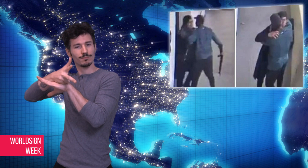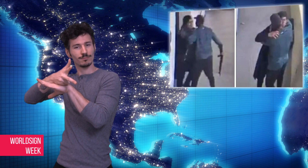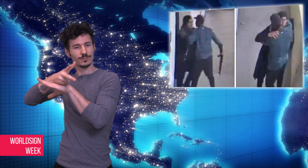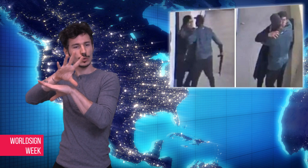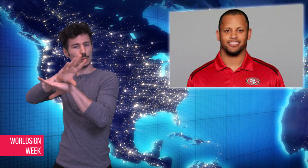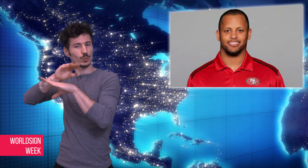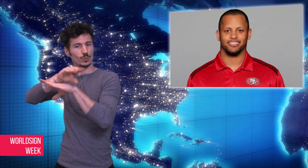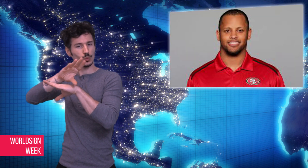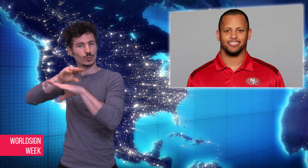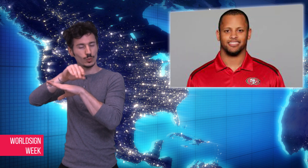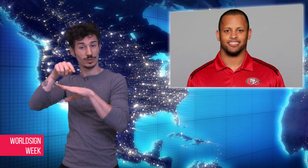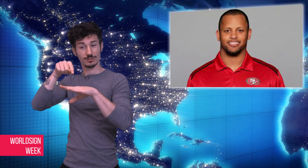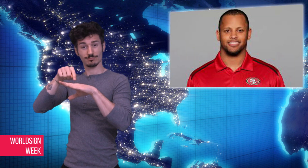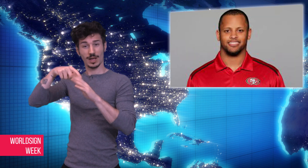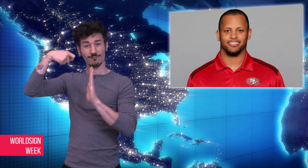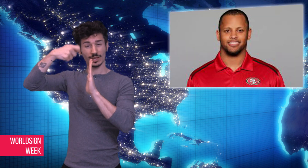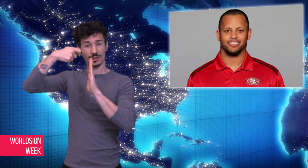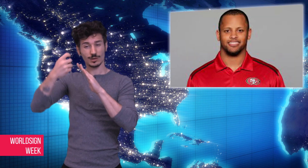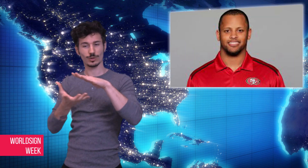suicide with a shotgun.